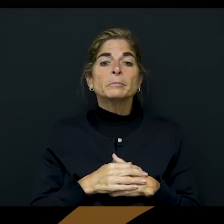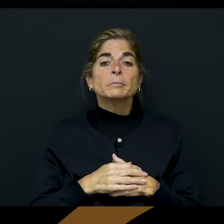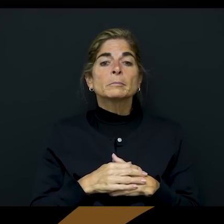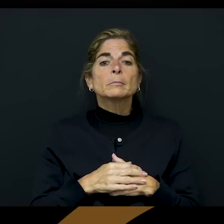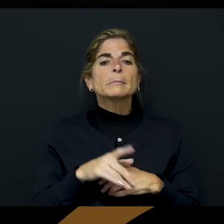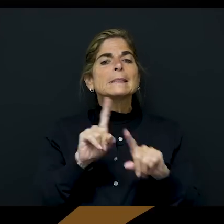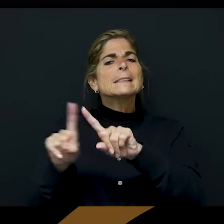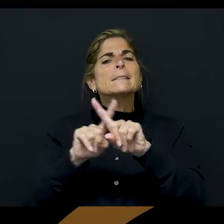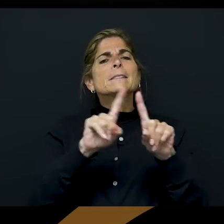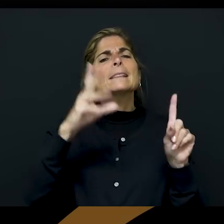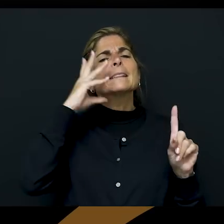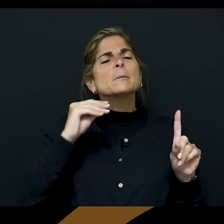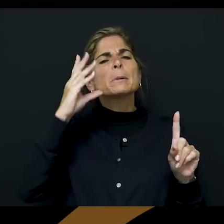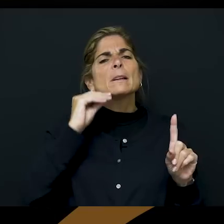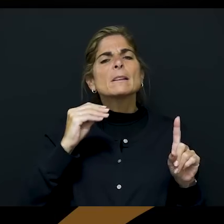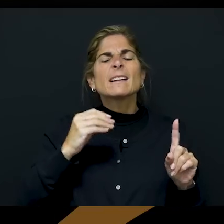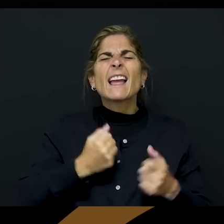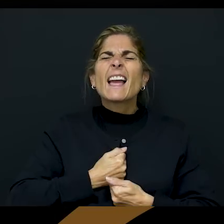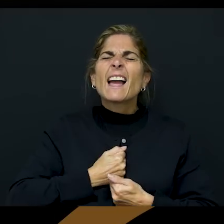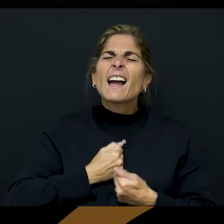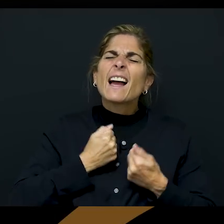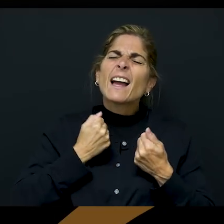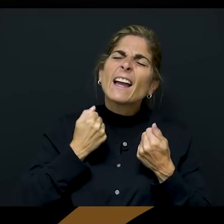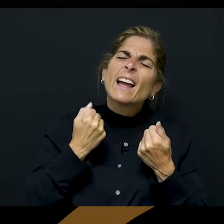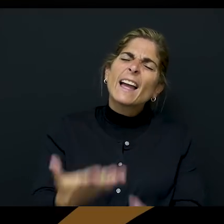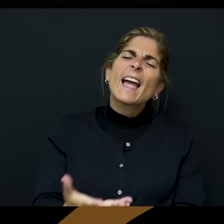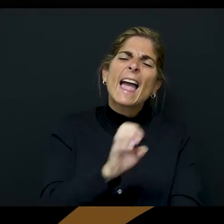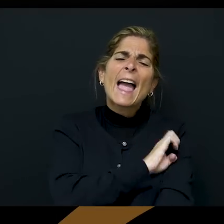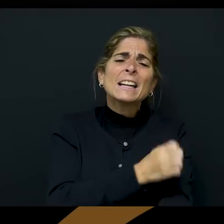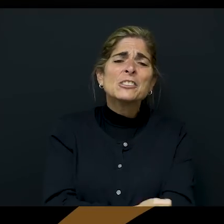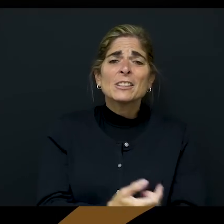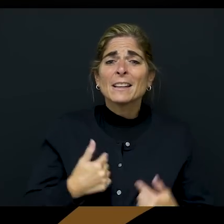But throughout all of these experiences, I was using up so much energy, trying to be something I'm not.